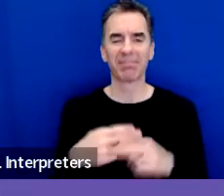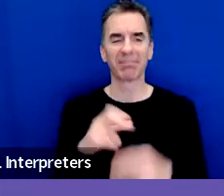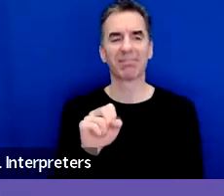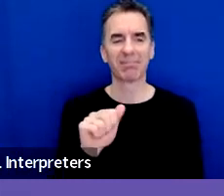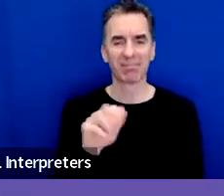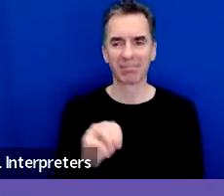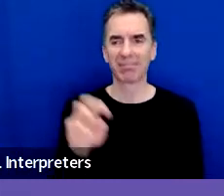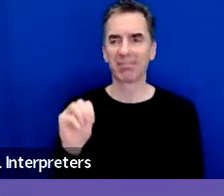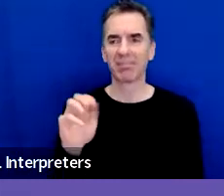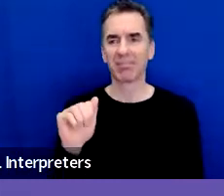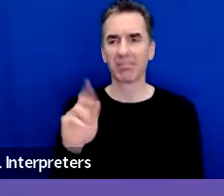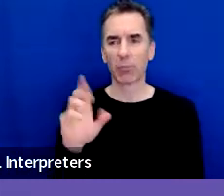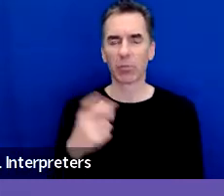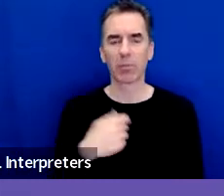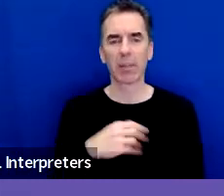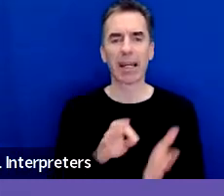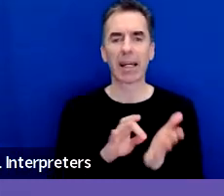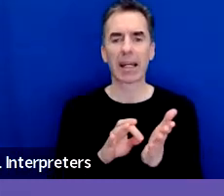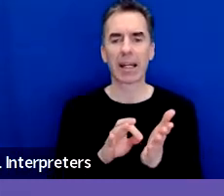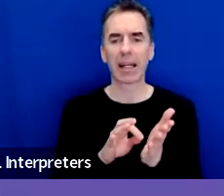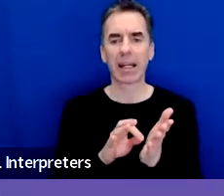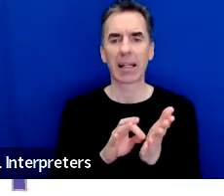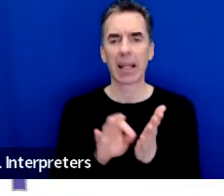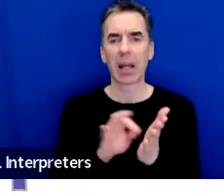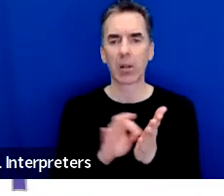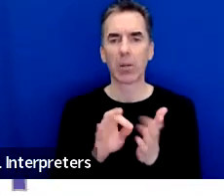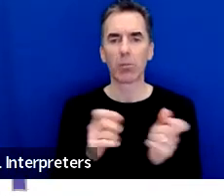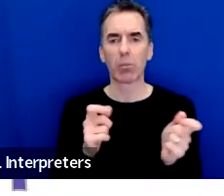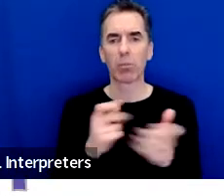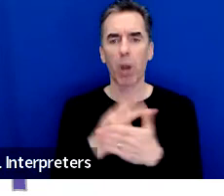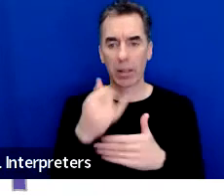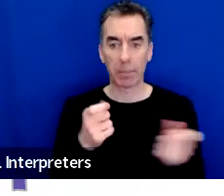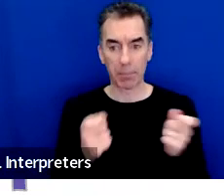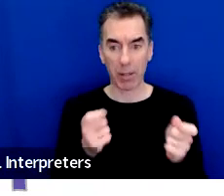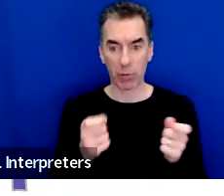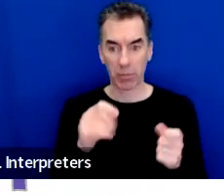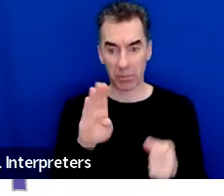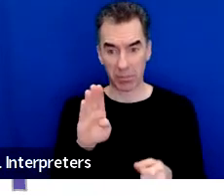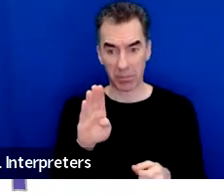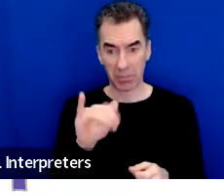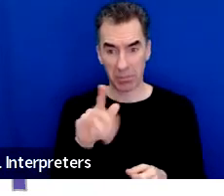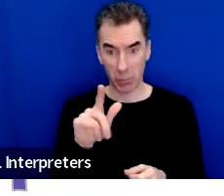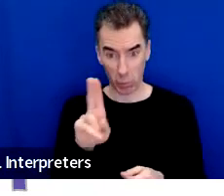I am an account project manager here at Beverly U. So just a quick review of our team.